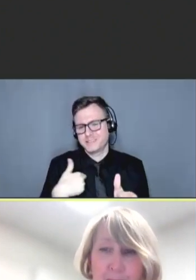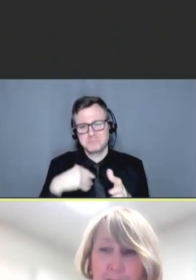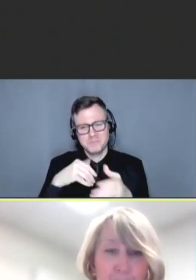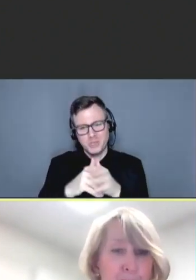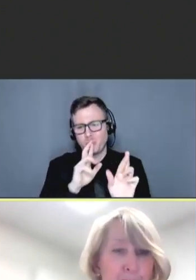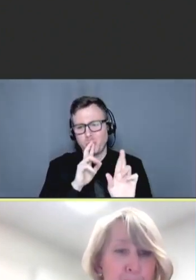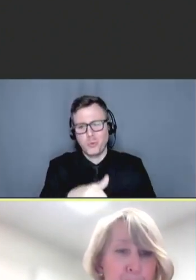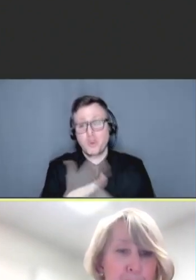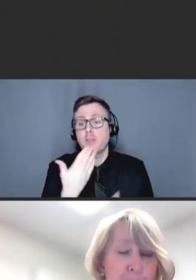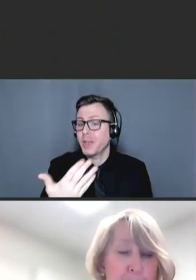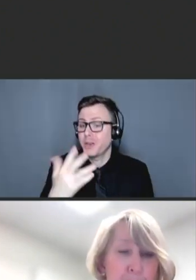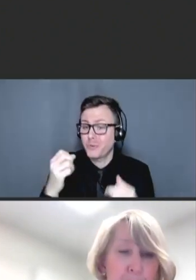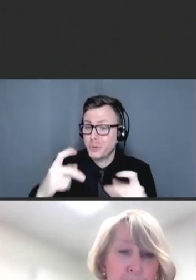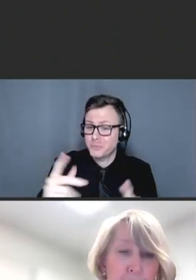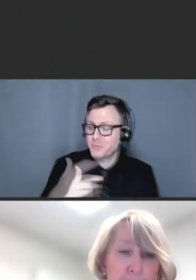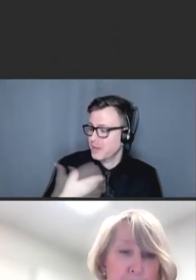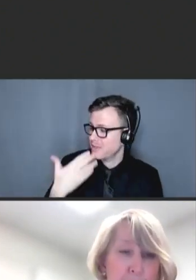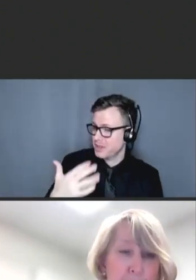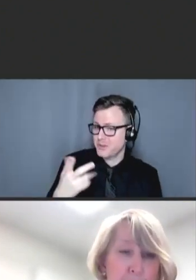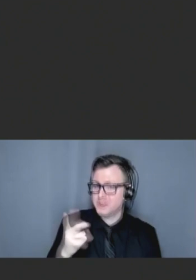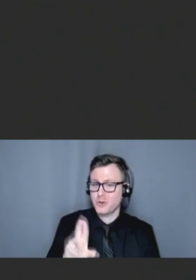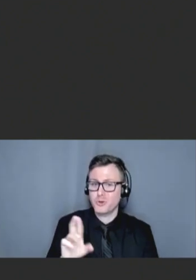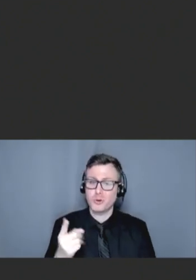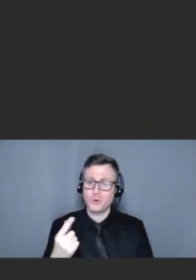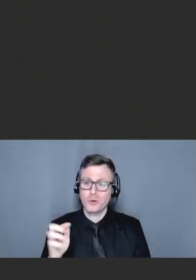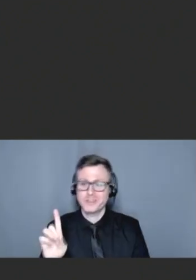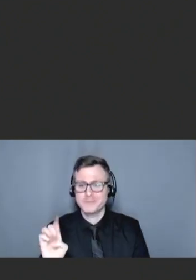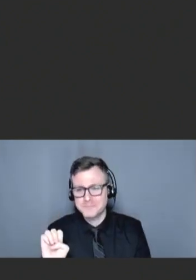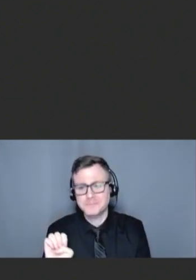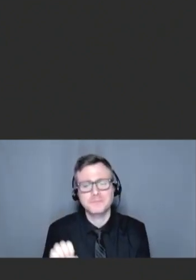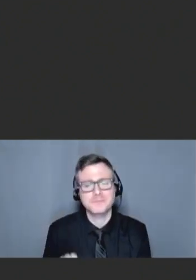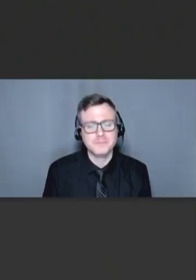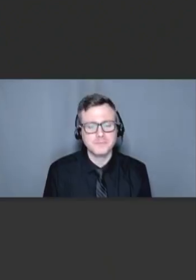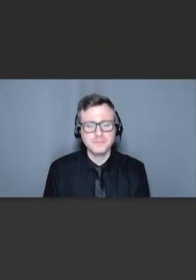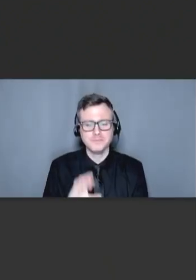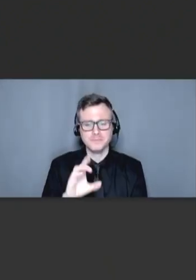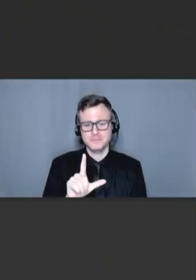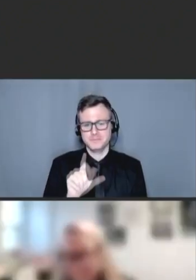Robert Hopkins: Thank you again, Dr. Good. Next is Claire Hannan from AIM.